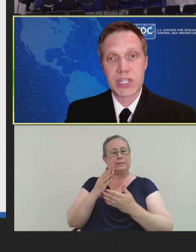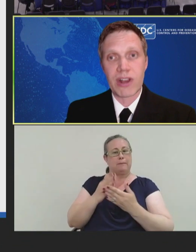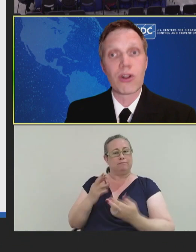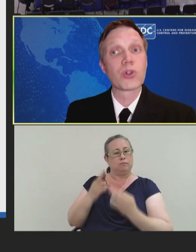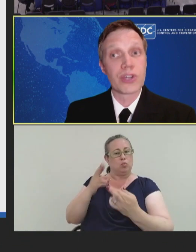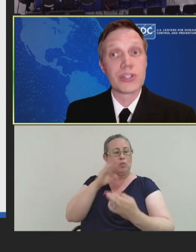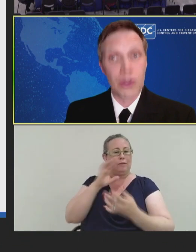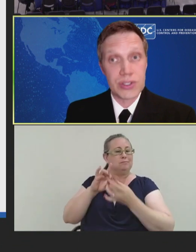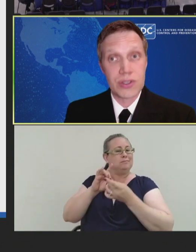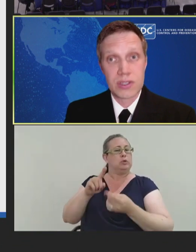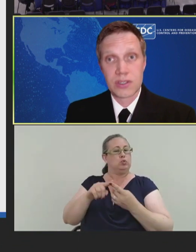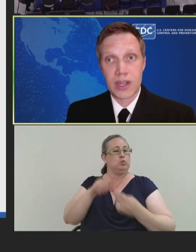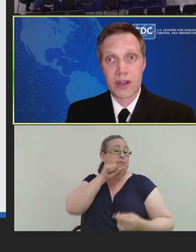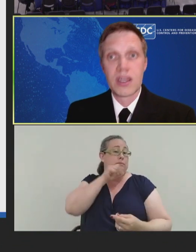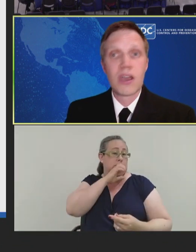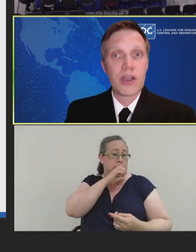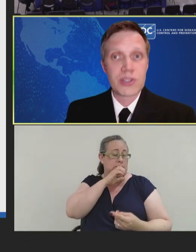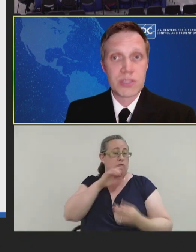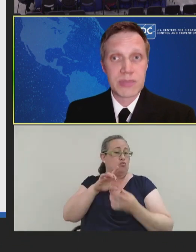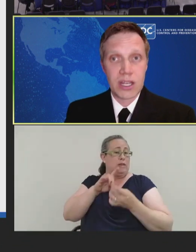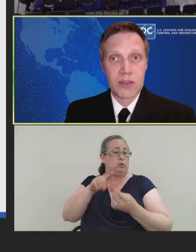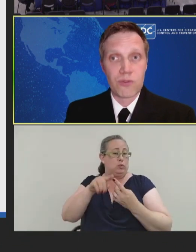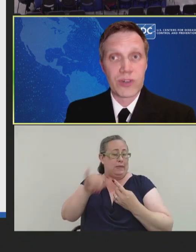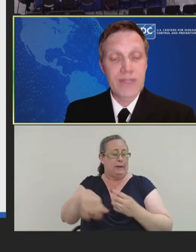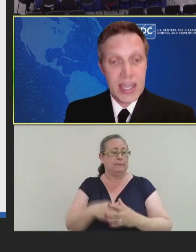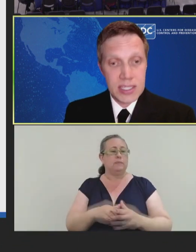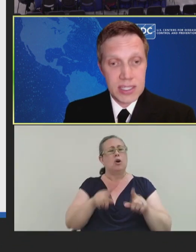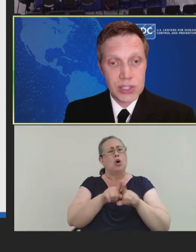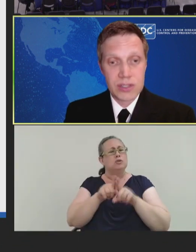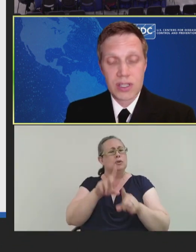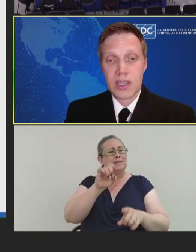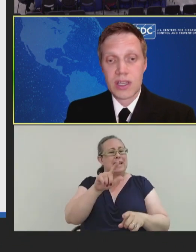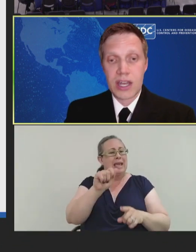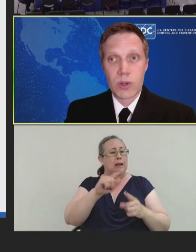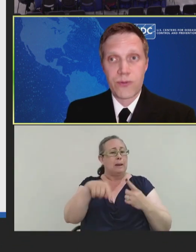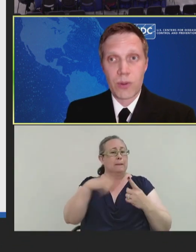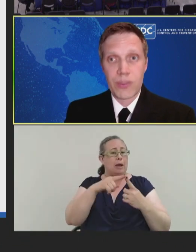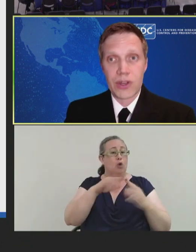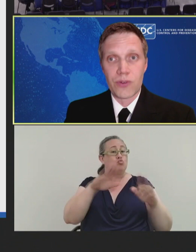around older adults there. Also, some data on revaccination at a 24-month interval and